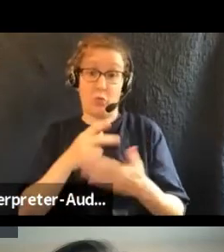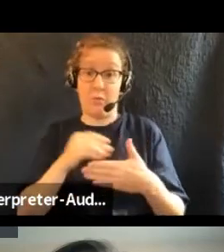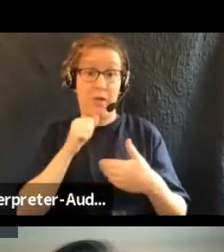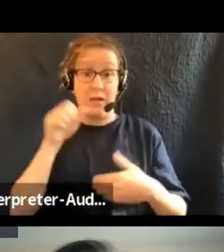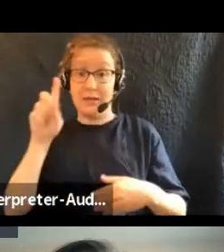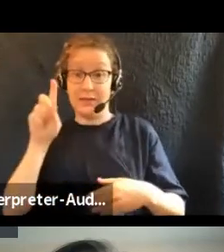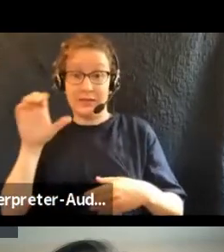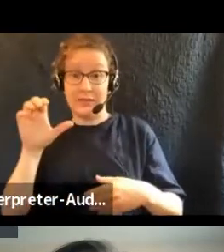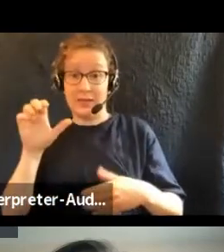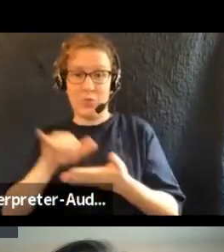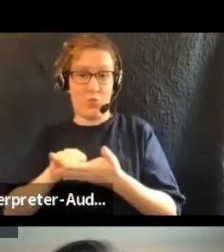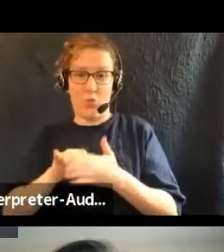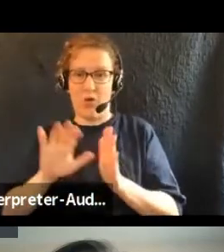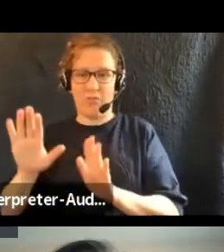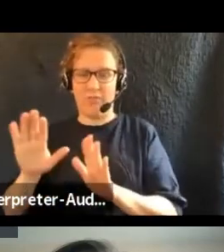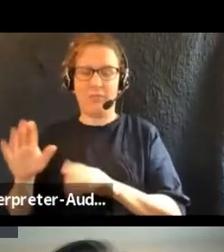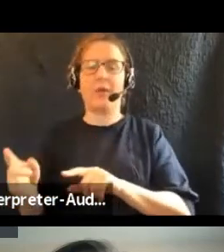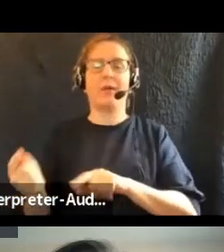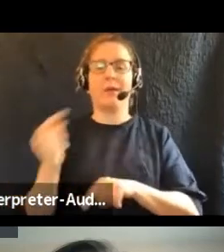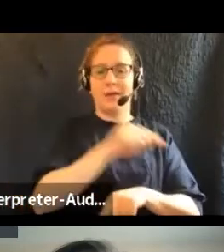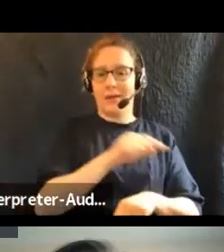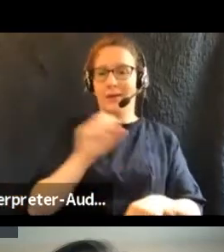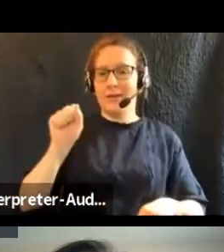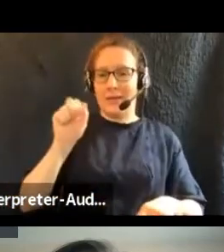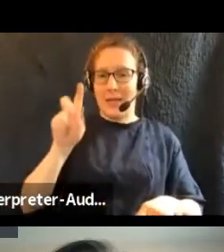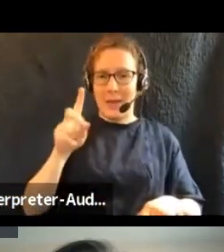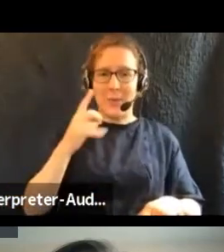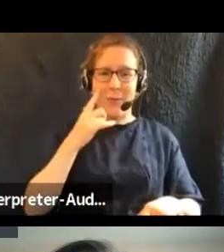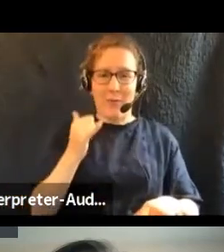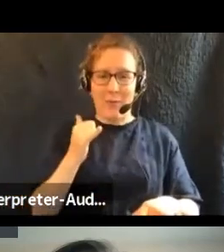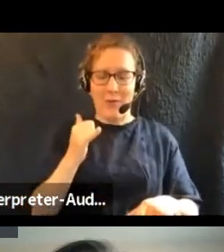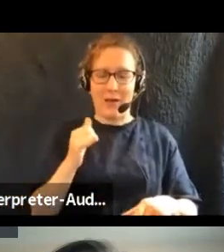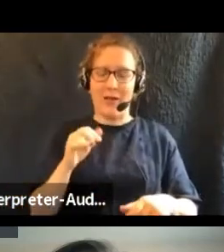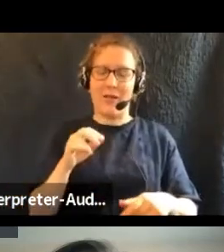in San Diego, California, at the University of California San Diego.